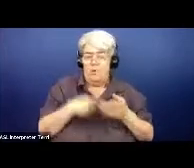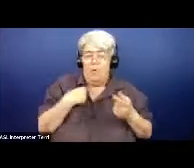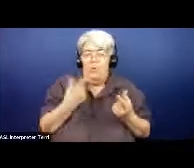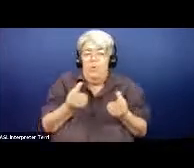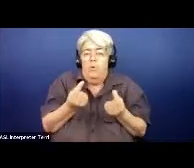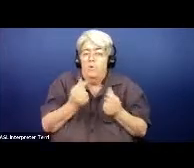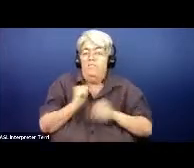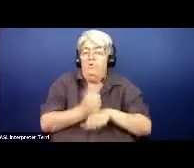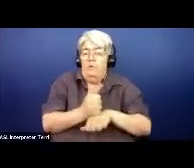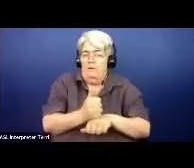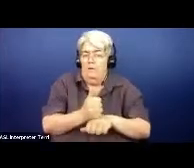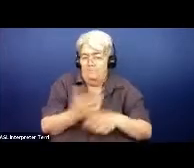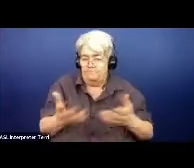our partners. And what I'm -- what you've